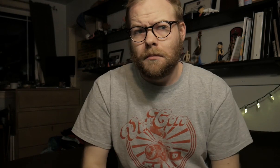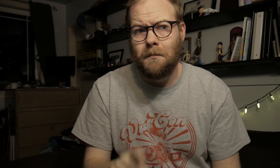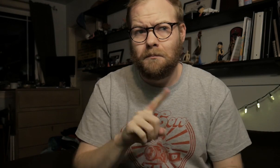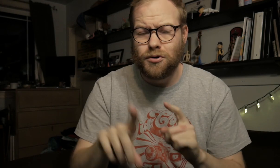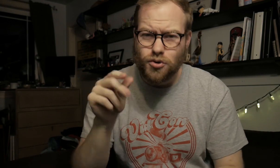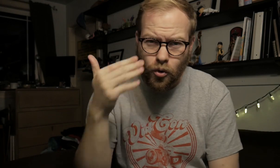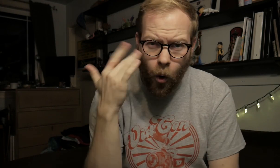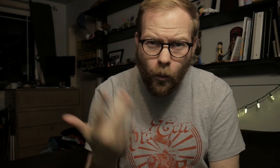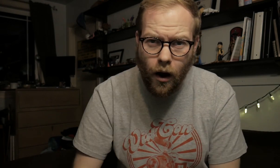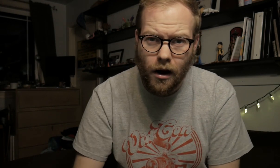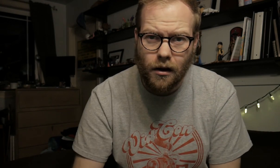But do you know why?